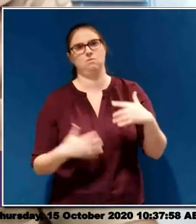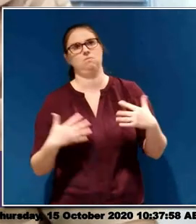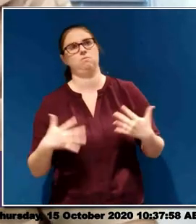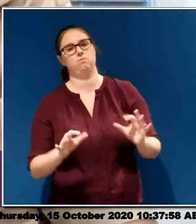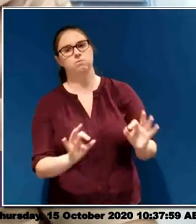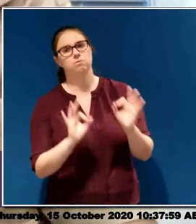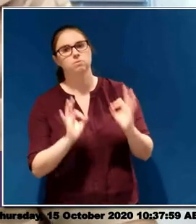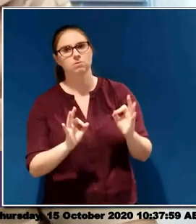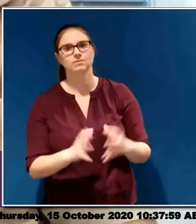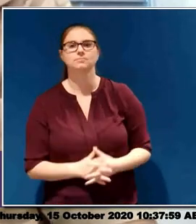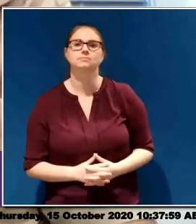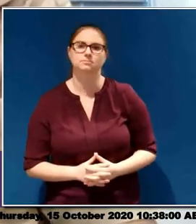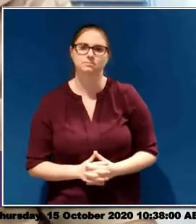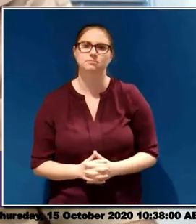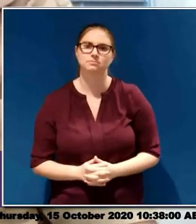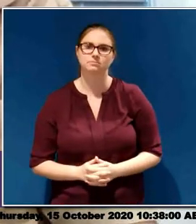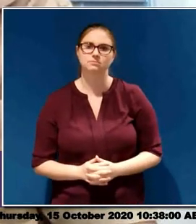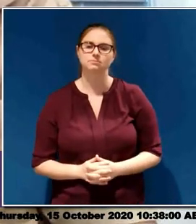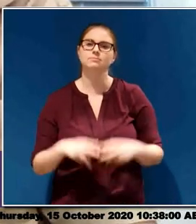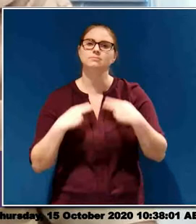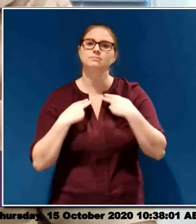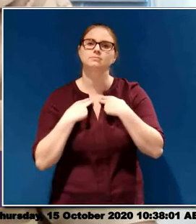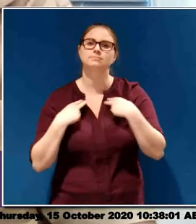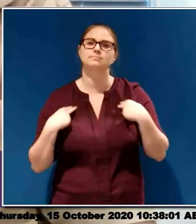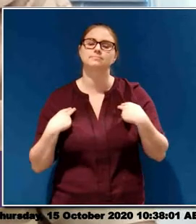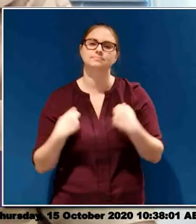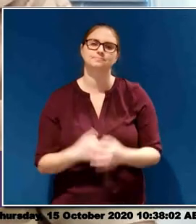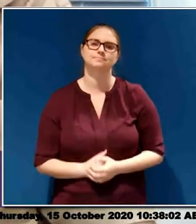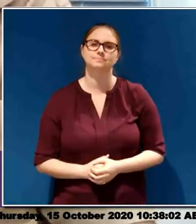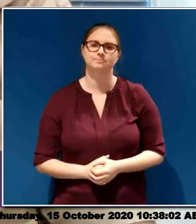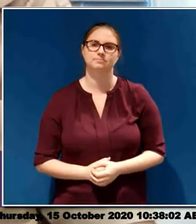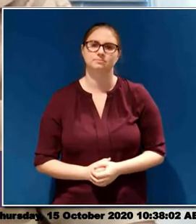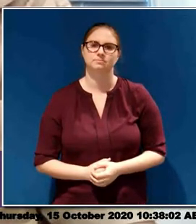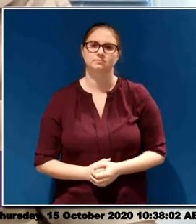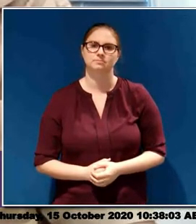And you were still getting assistance from different doctors and